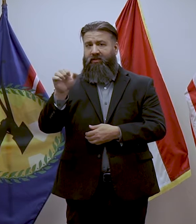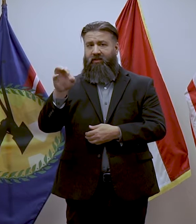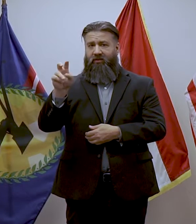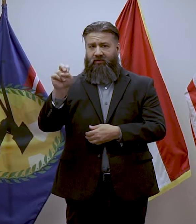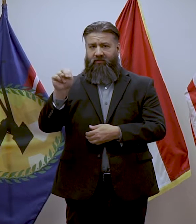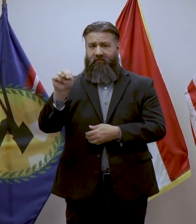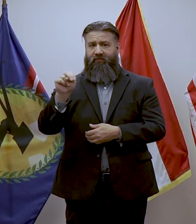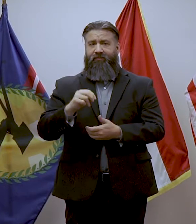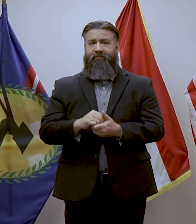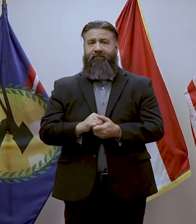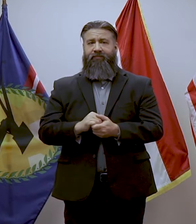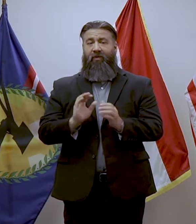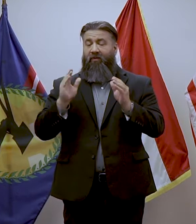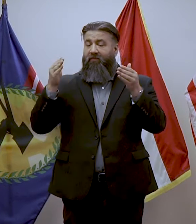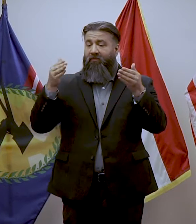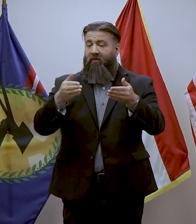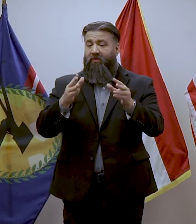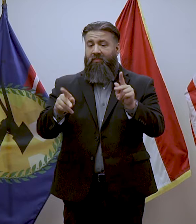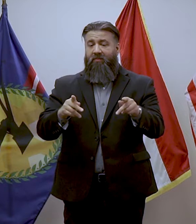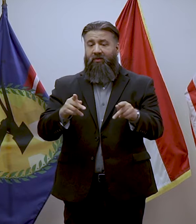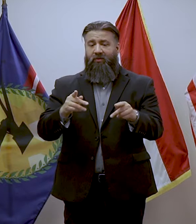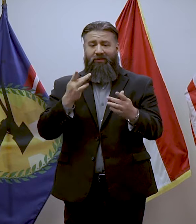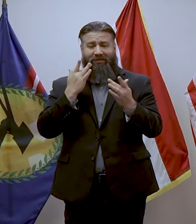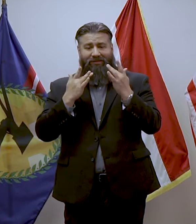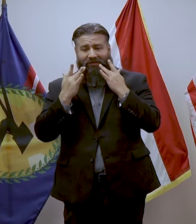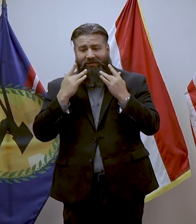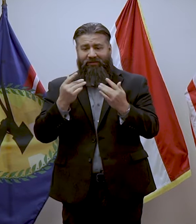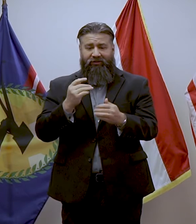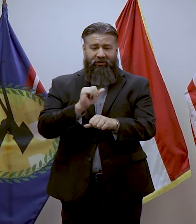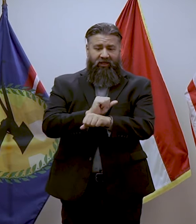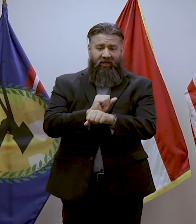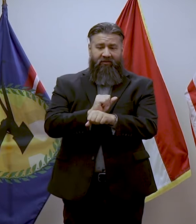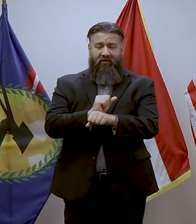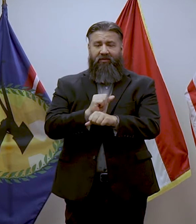by focusing on the underemployed, unemployed and displaced workers.